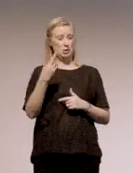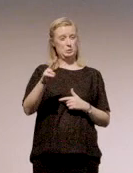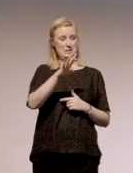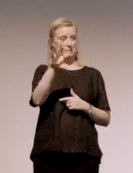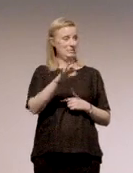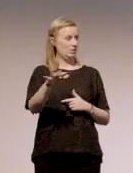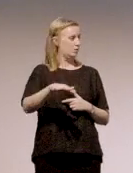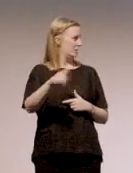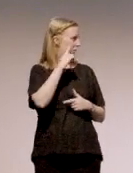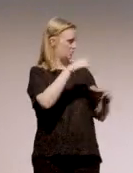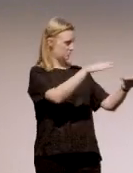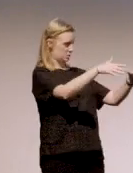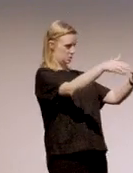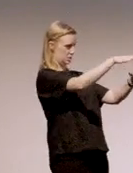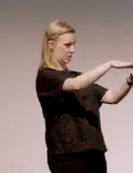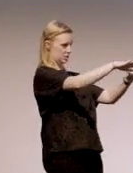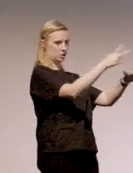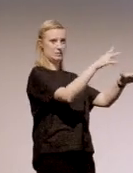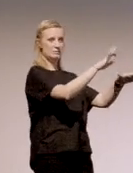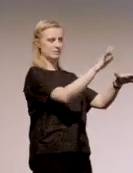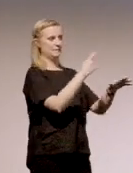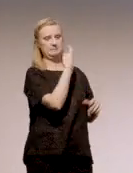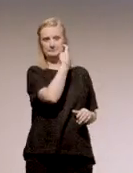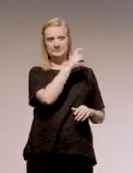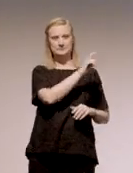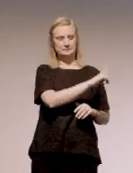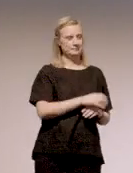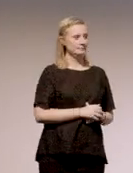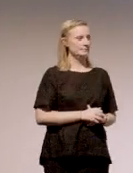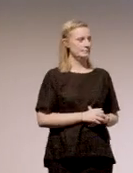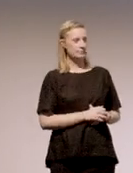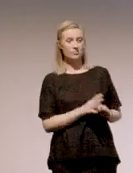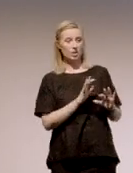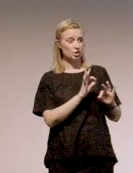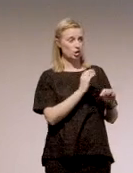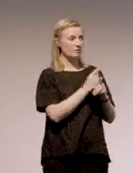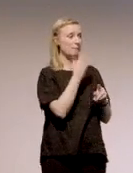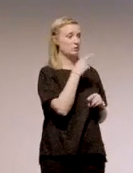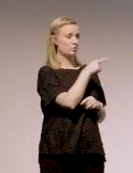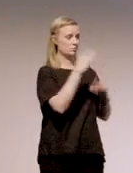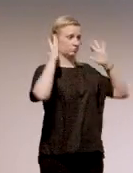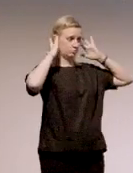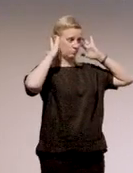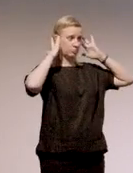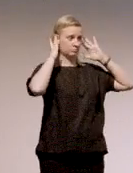this 20% just here. OK? No acknowledgement, no conversation. If you can just block your ears, that would be perfect.